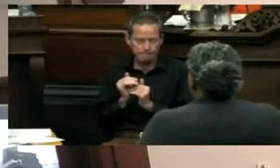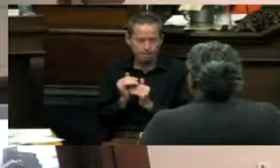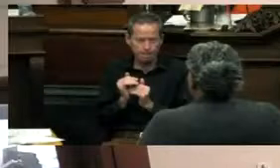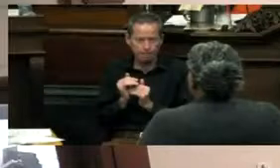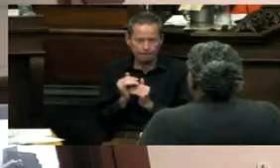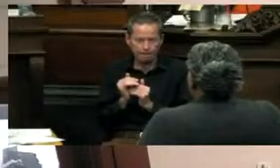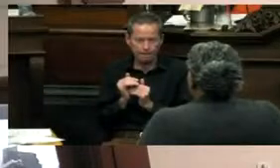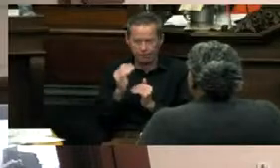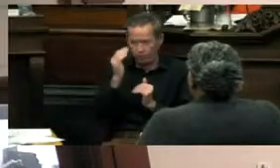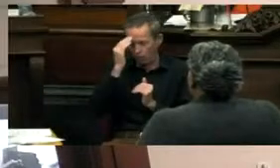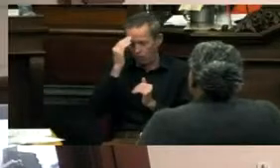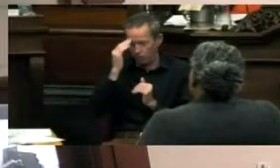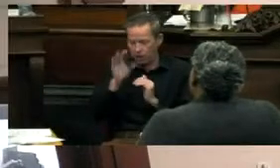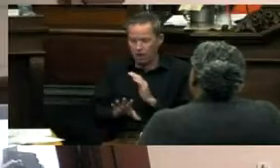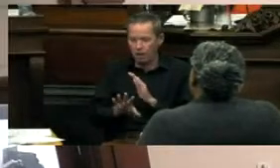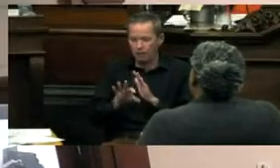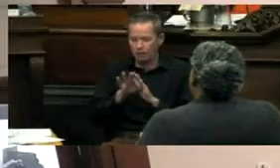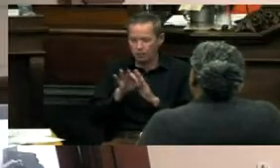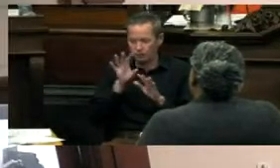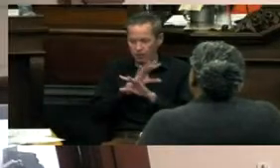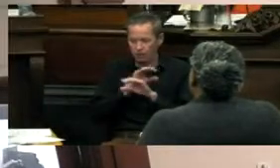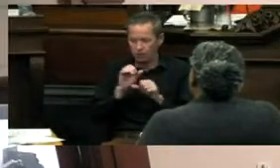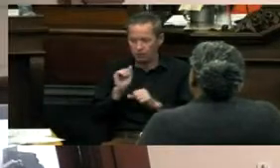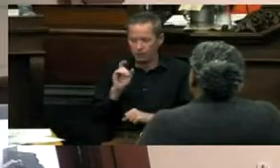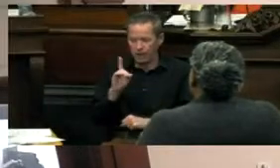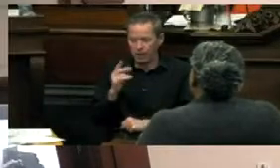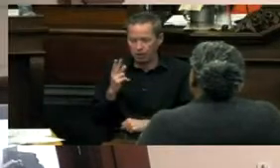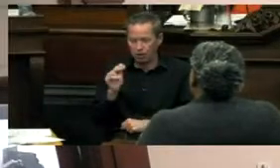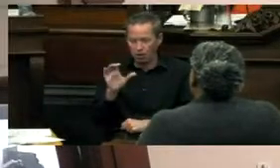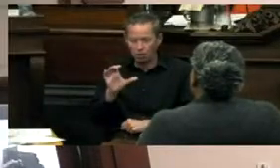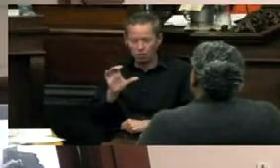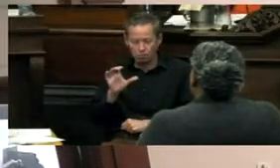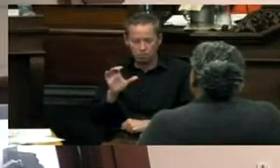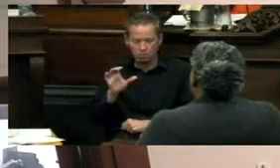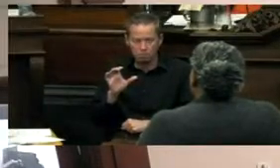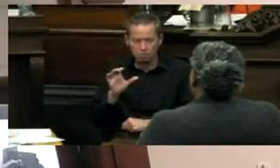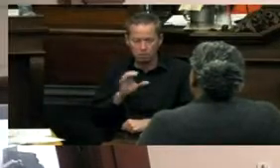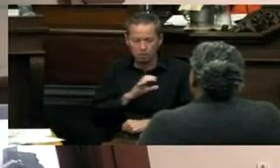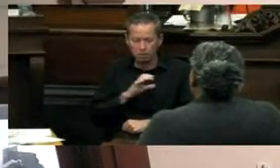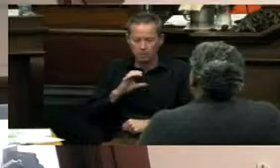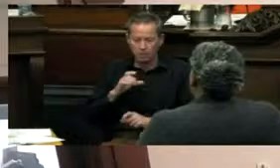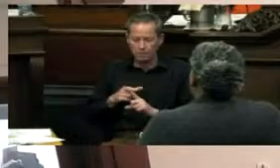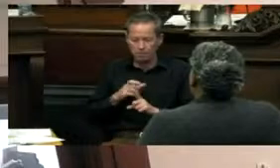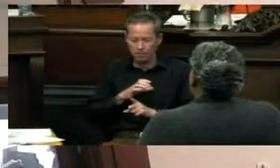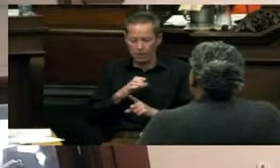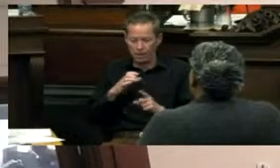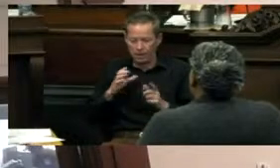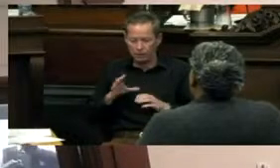feel like I'm working in a really muddy space here. I was